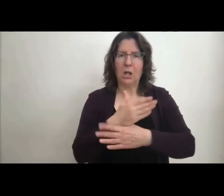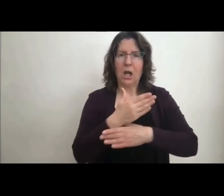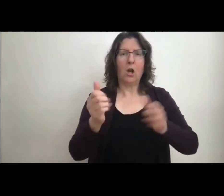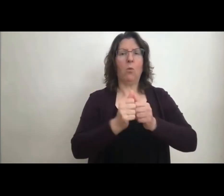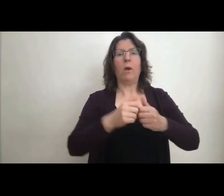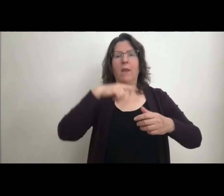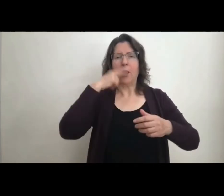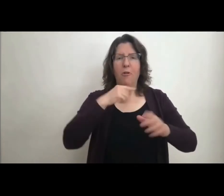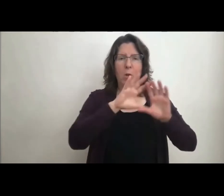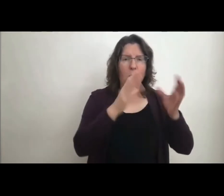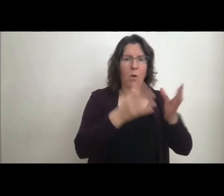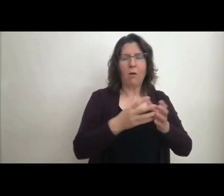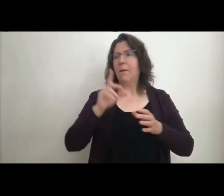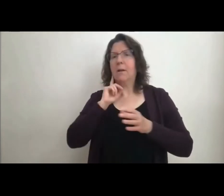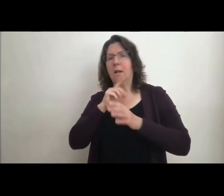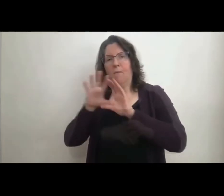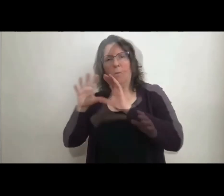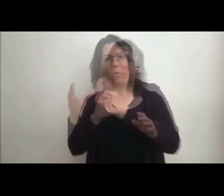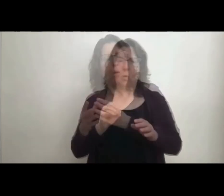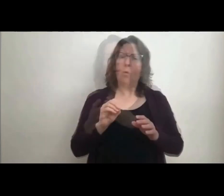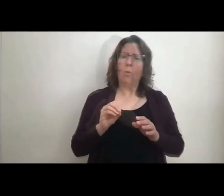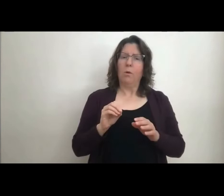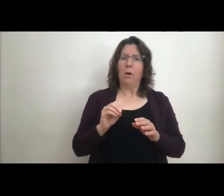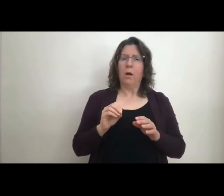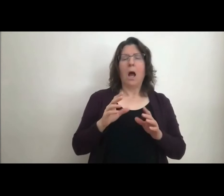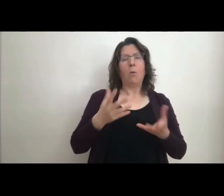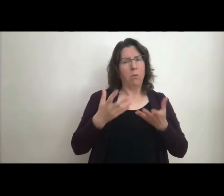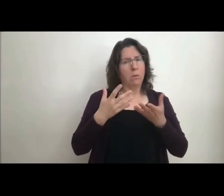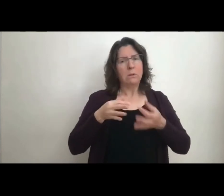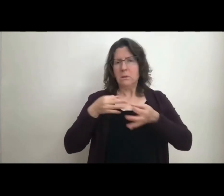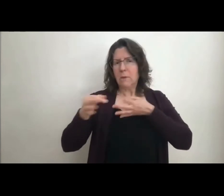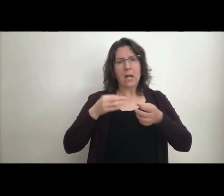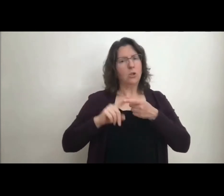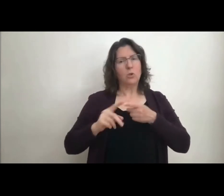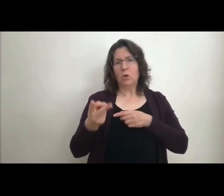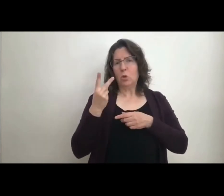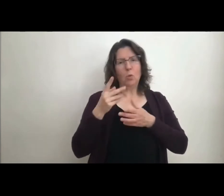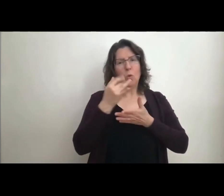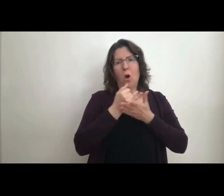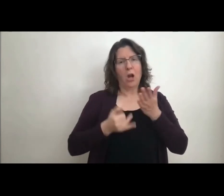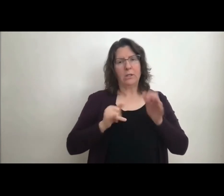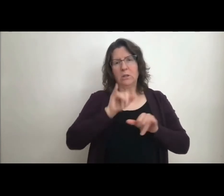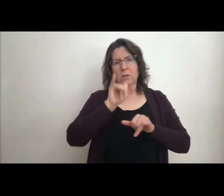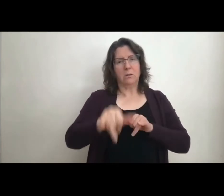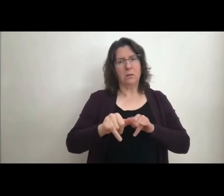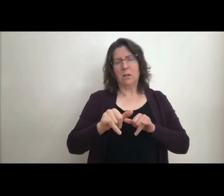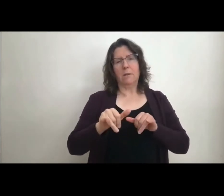with the hearing world. As well as the deaf world. I emphasized to our two artists-in-residence